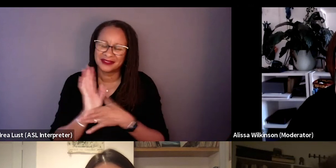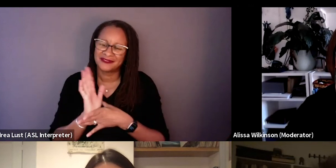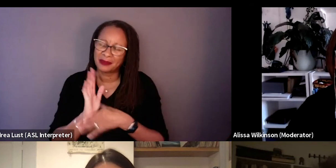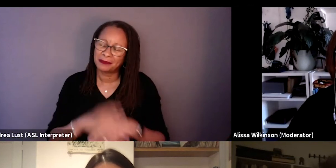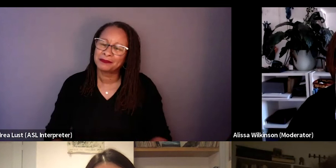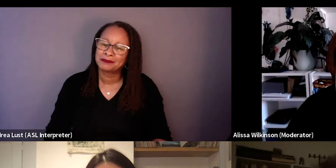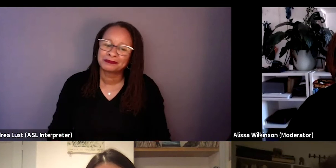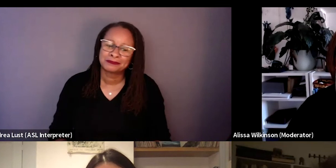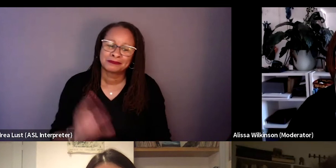Marcel.